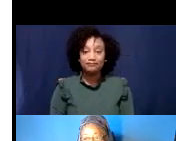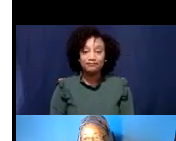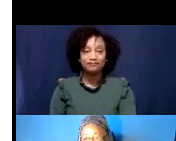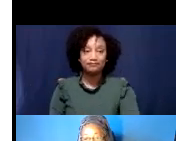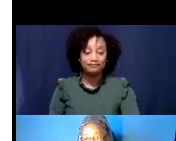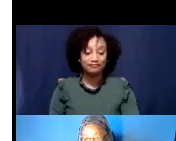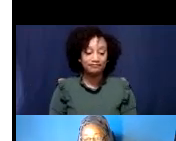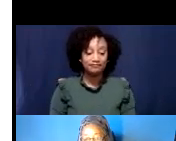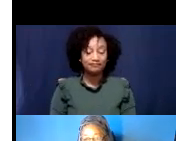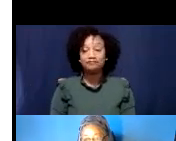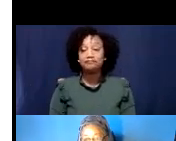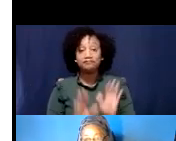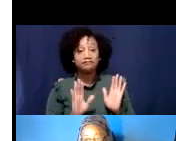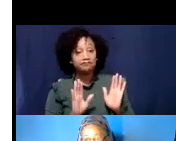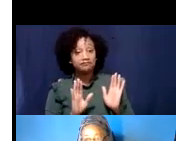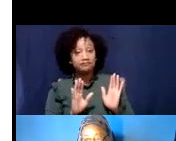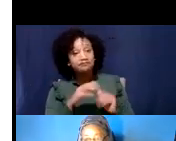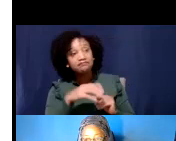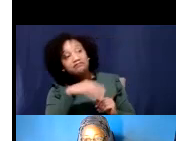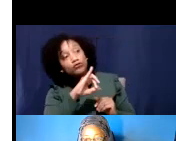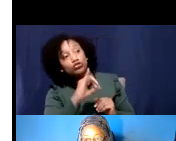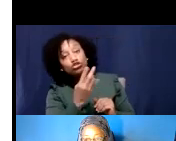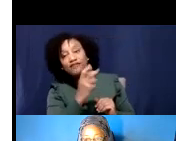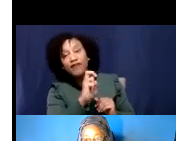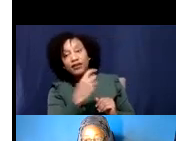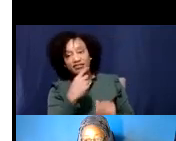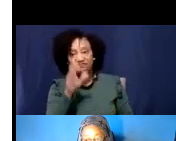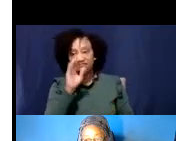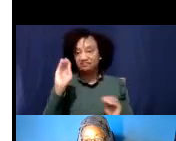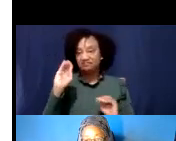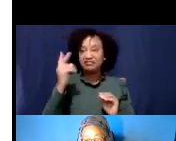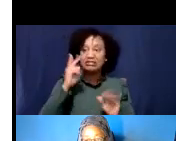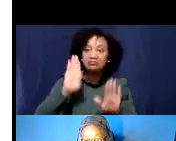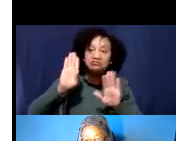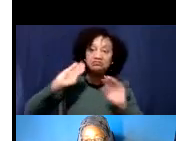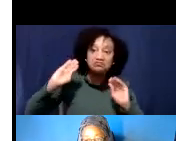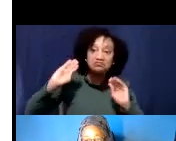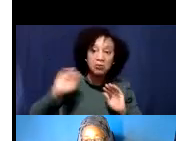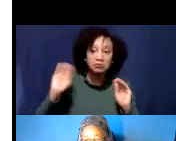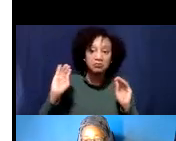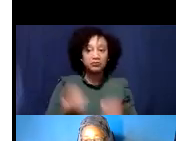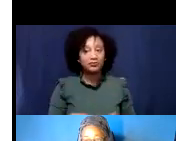Masami, I am currently not seeing any questions from the chat at this time. Wonderful, then I will move on